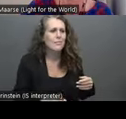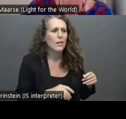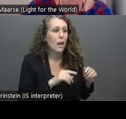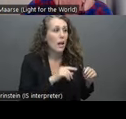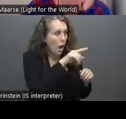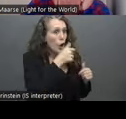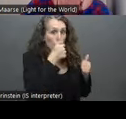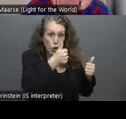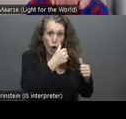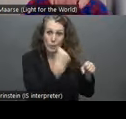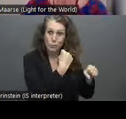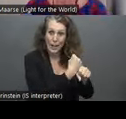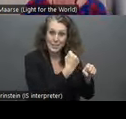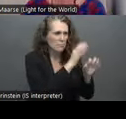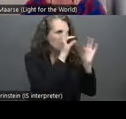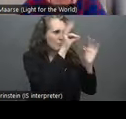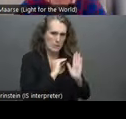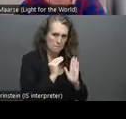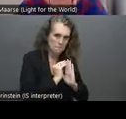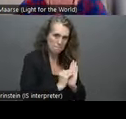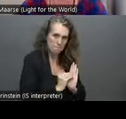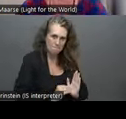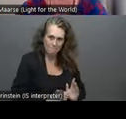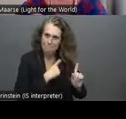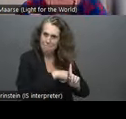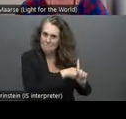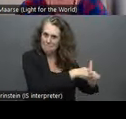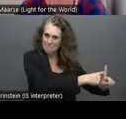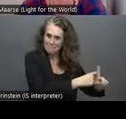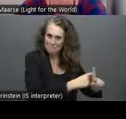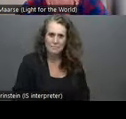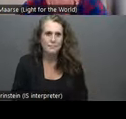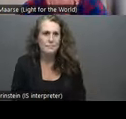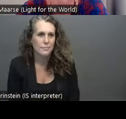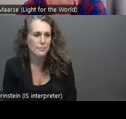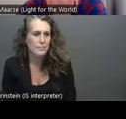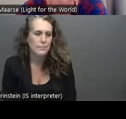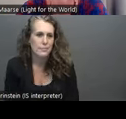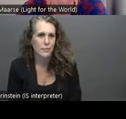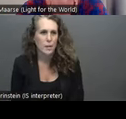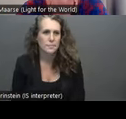15:35:38 So what did we achieve, I'm here now focusing, especially on the achievement